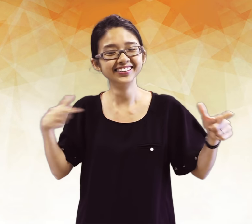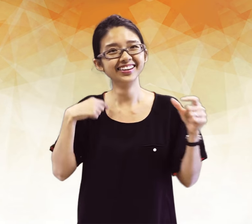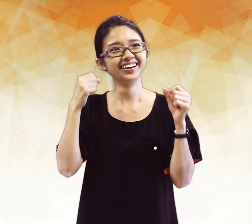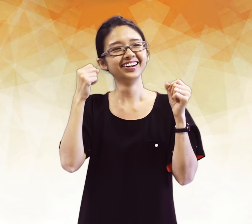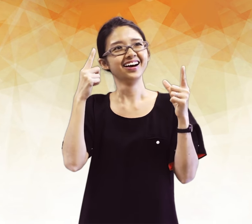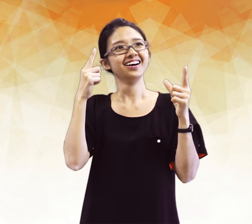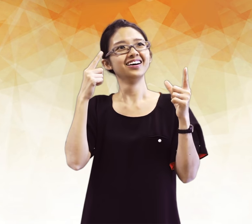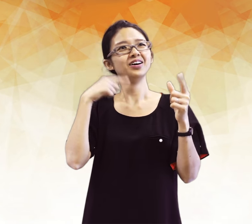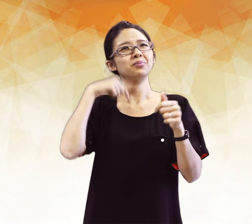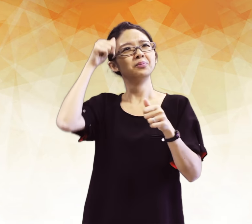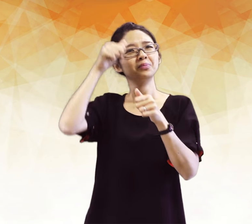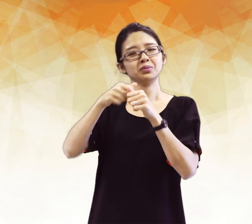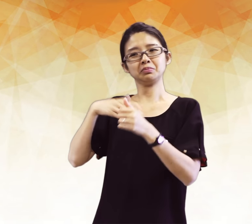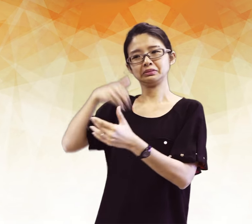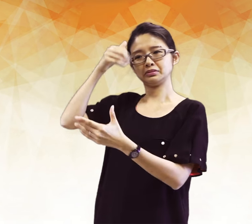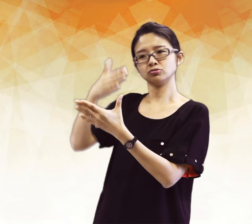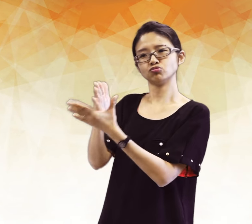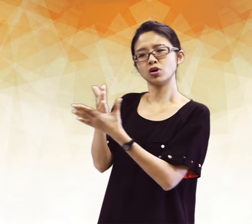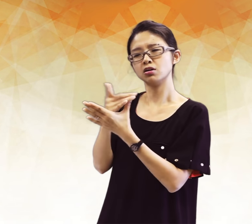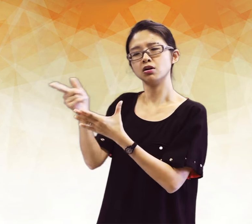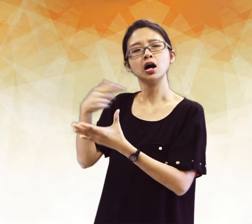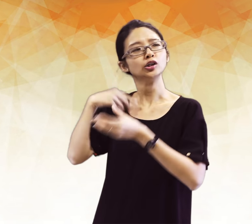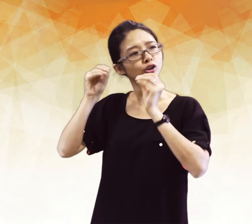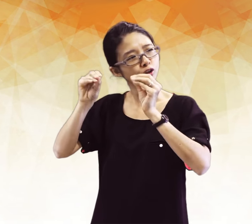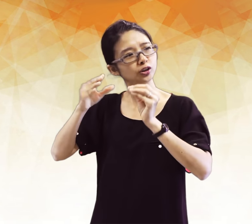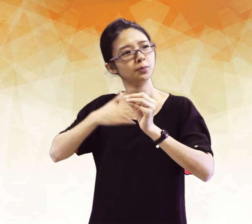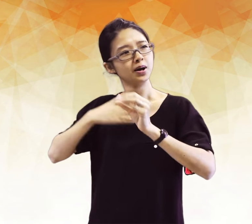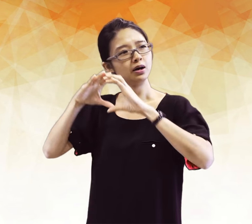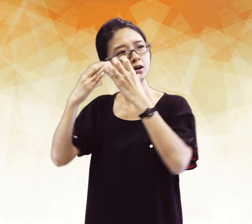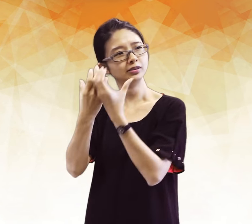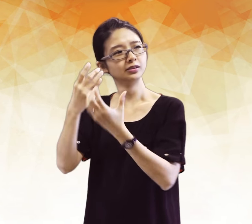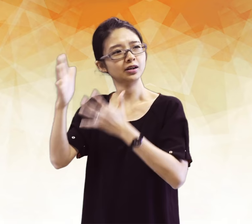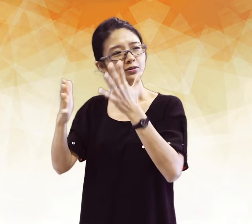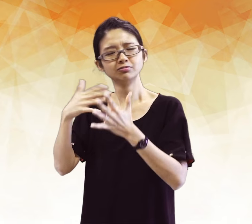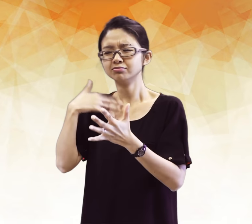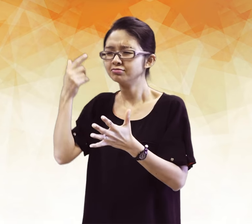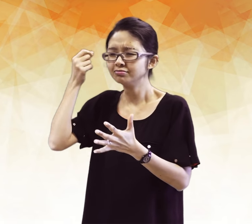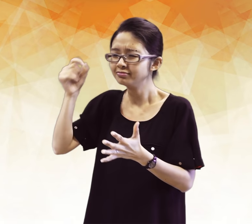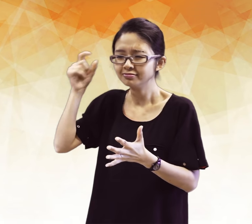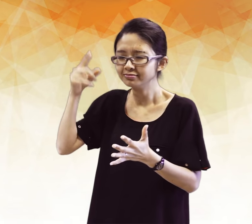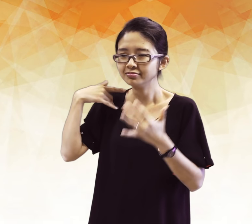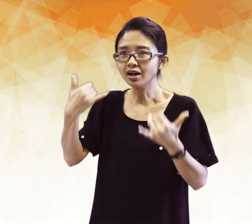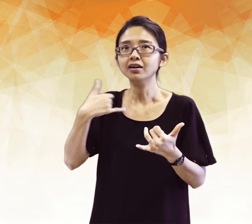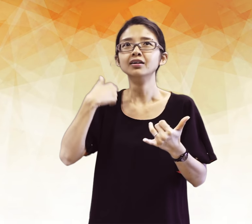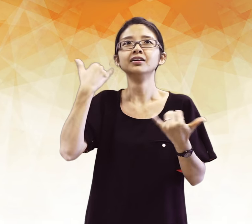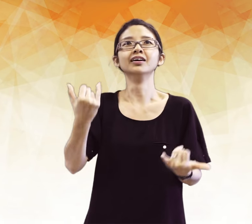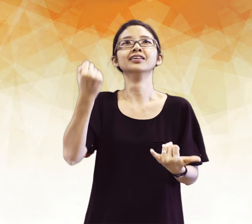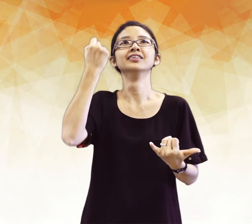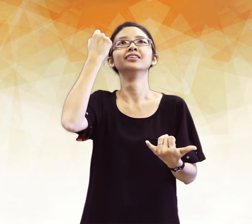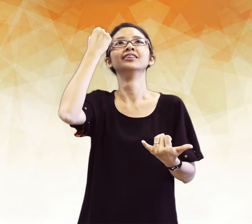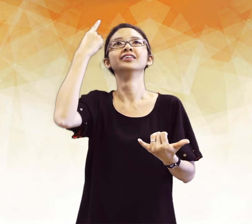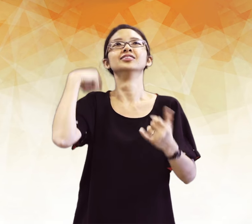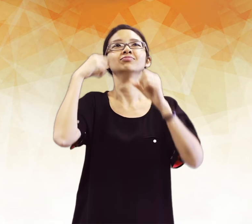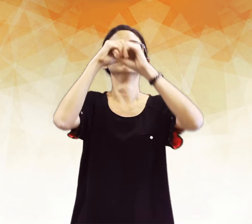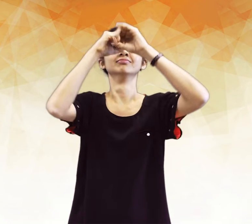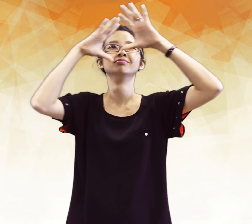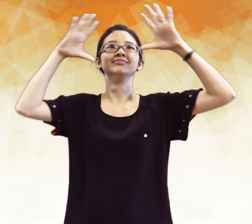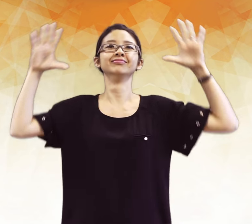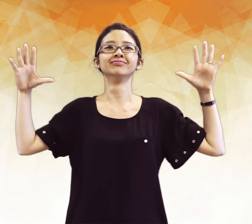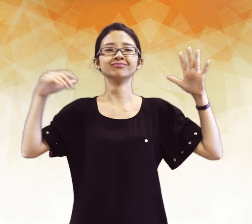Then I remembered my son sharing with me that he was teaching his classmate to use sign language. That time, I didn't understand. But now I understood the whole picture.